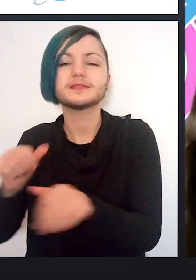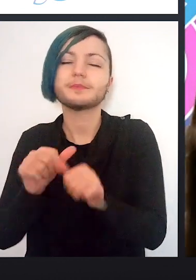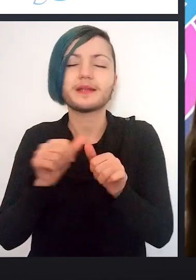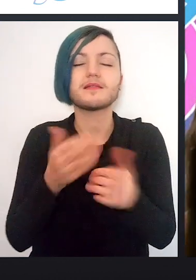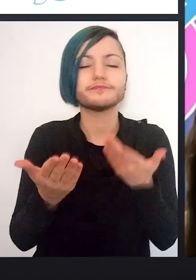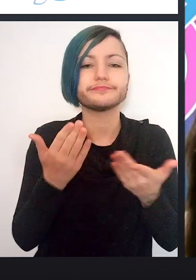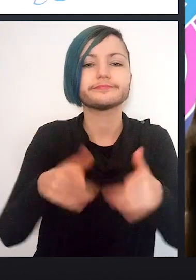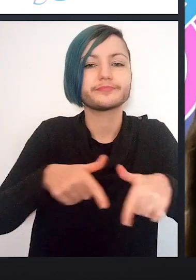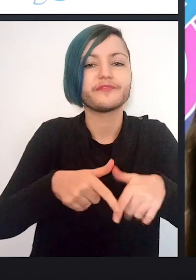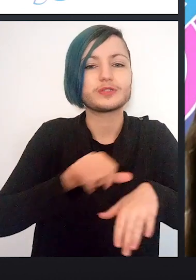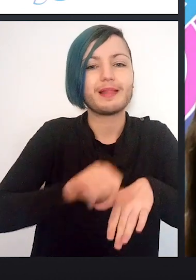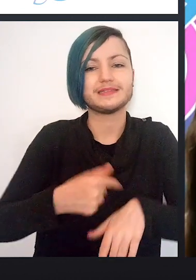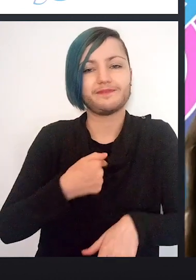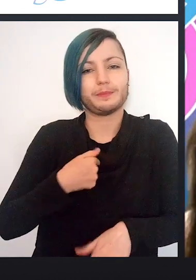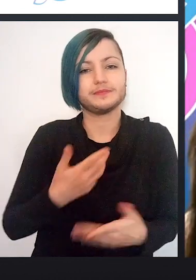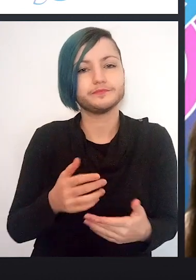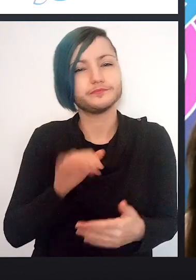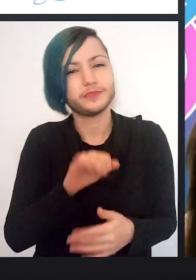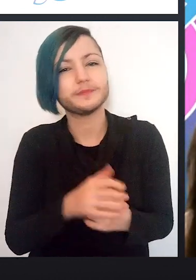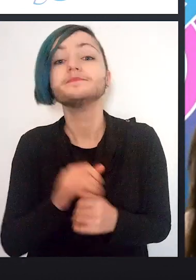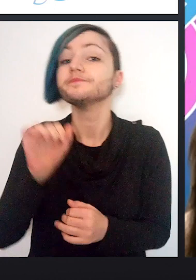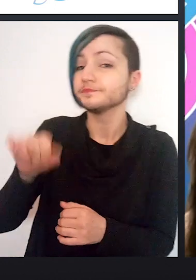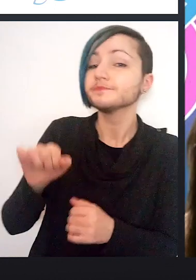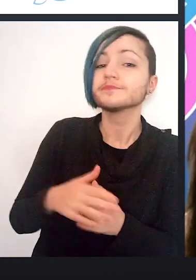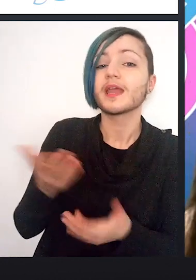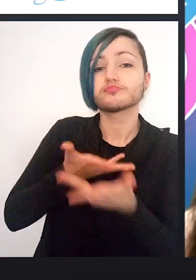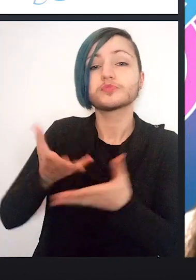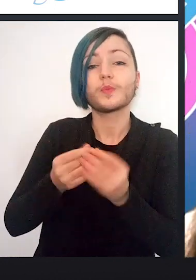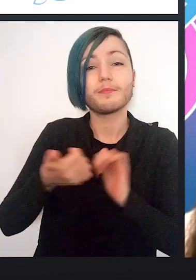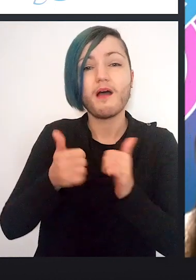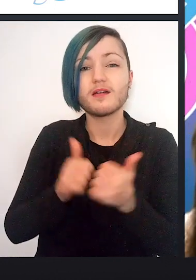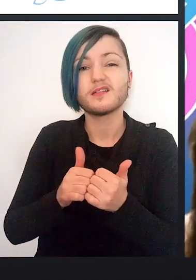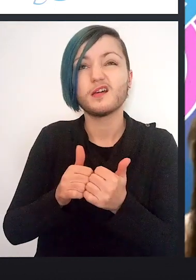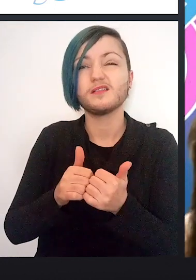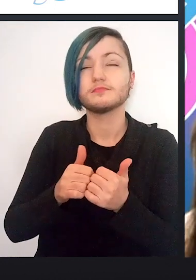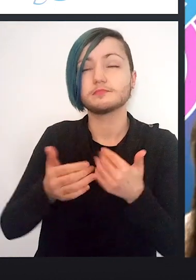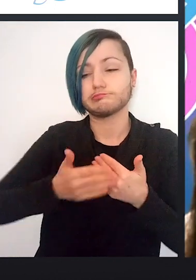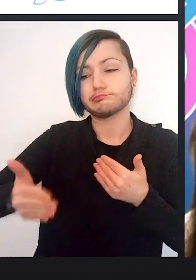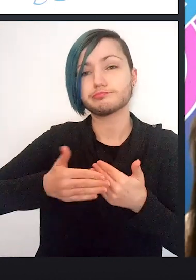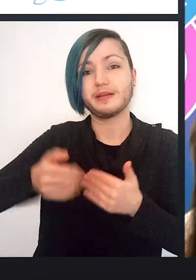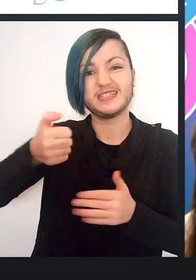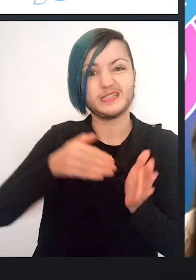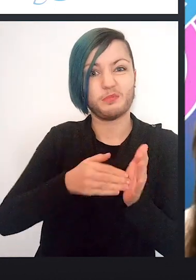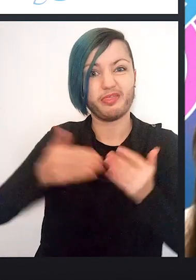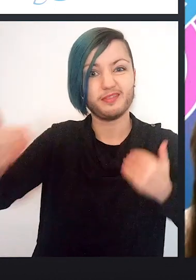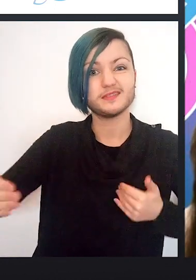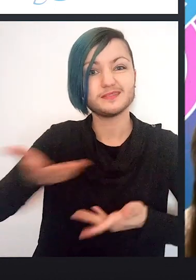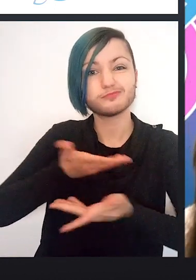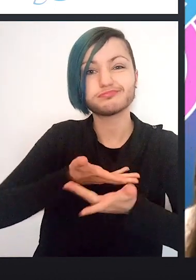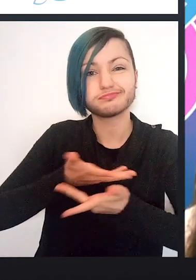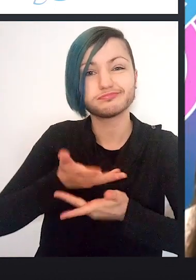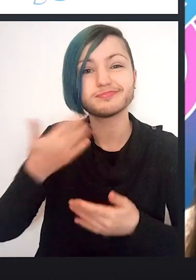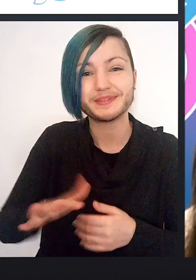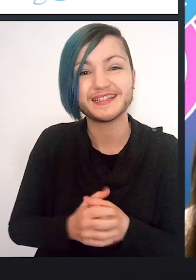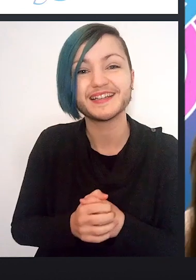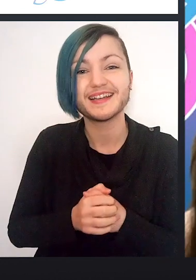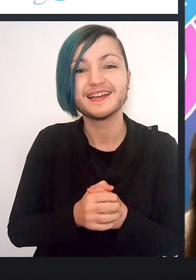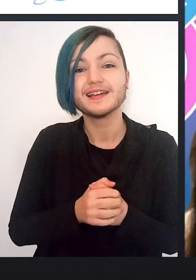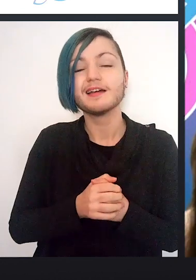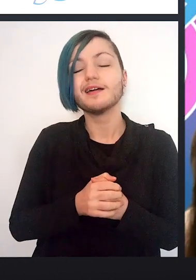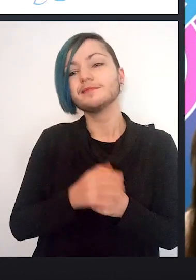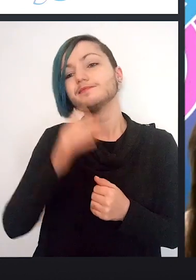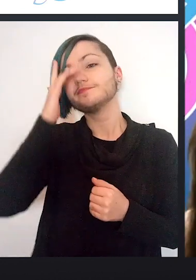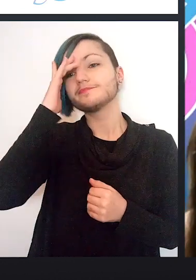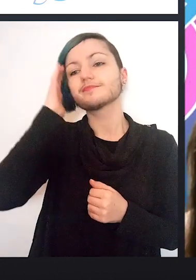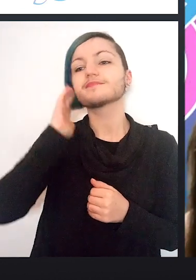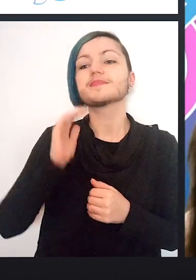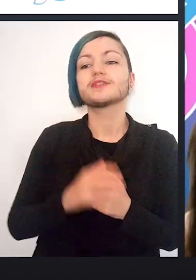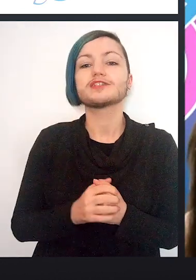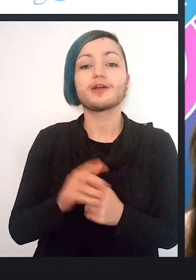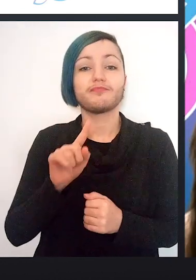Yes. And that discussion with my partner probably lasted about 6 months. Cause once I got my first